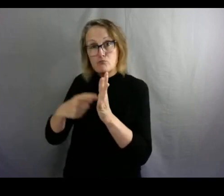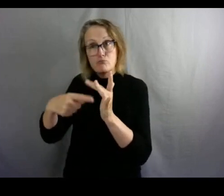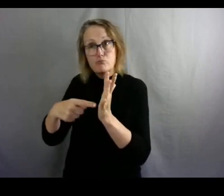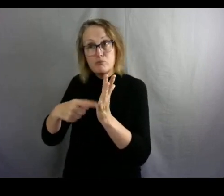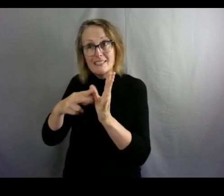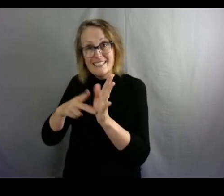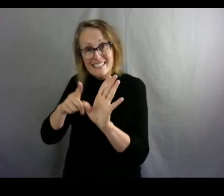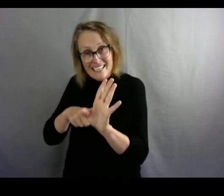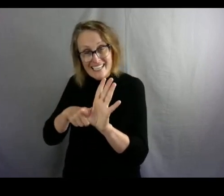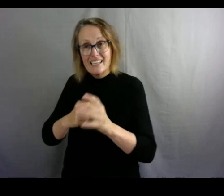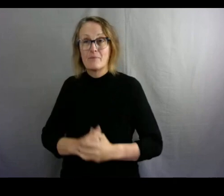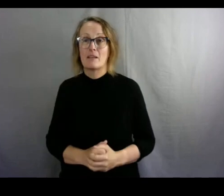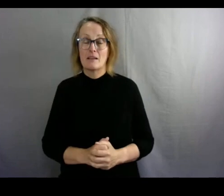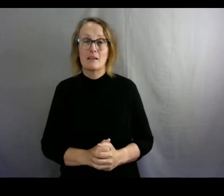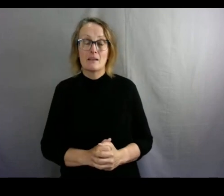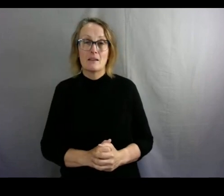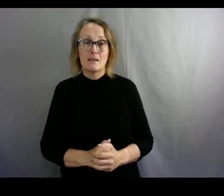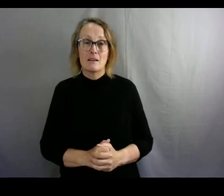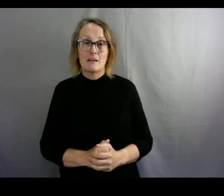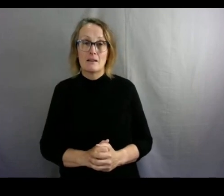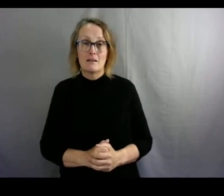with Emile Bernard, with all these artists,